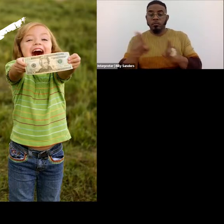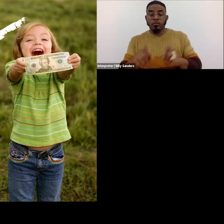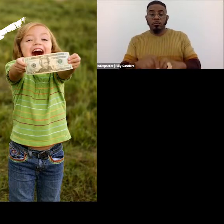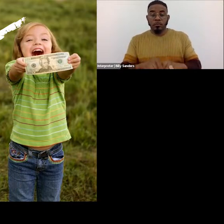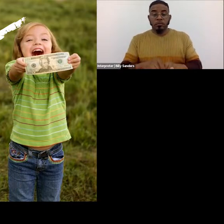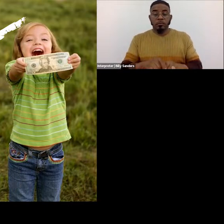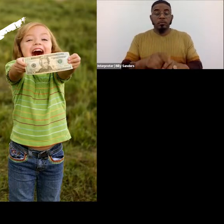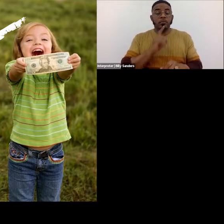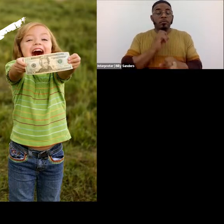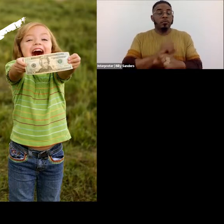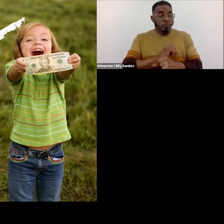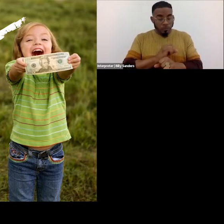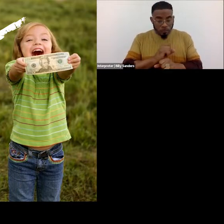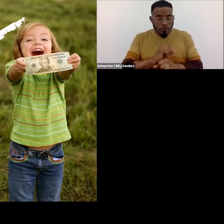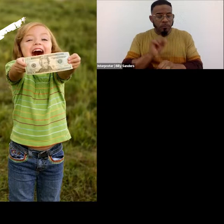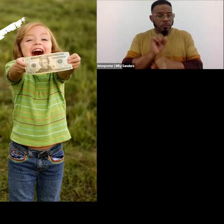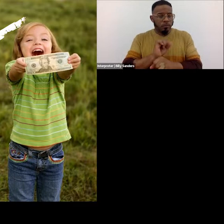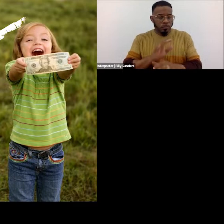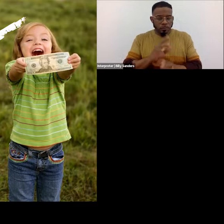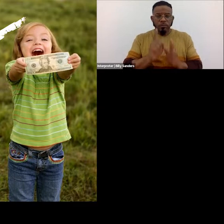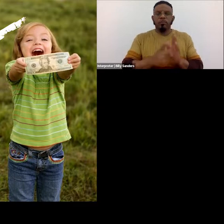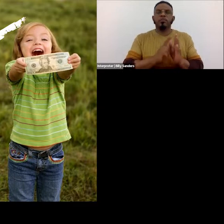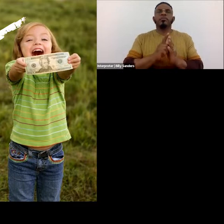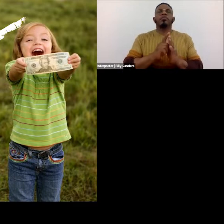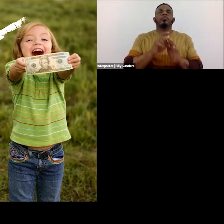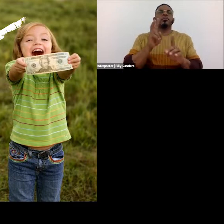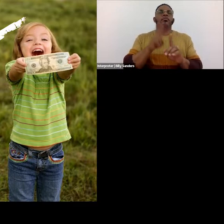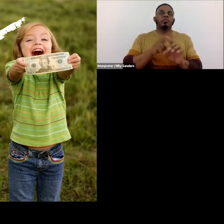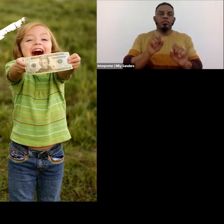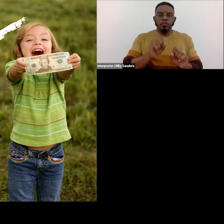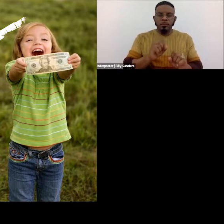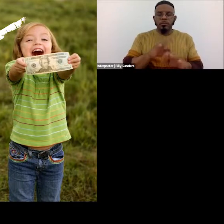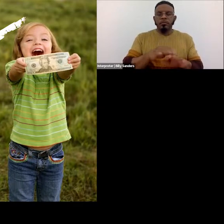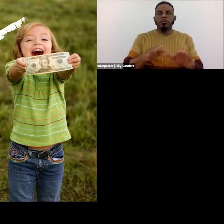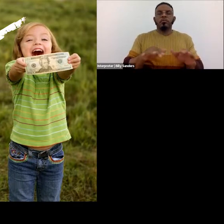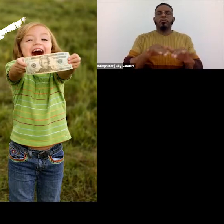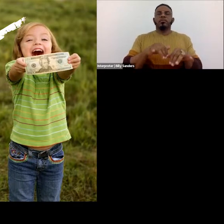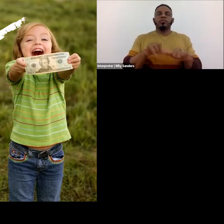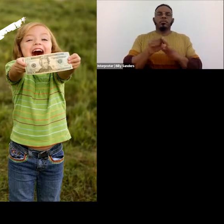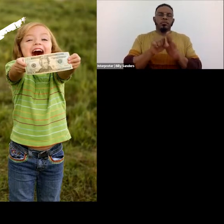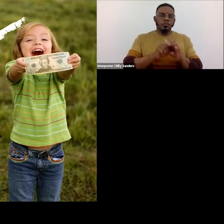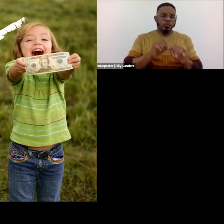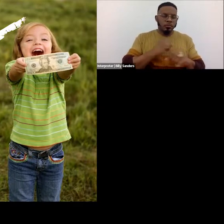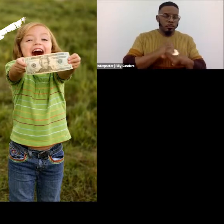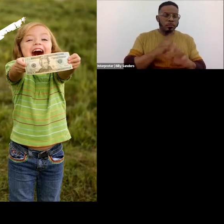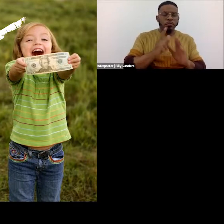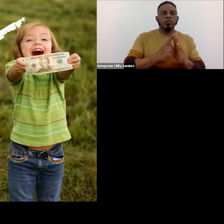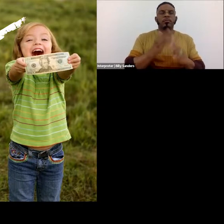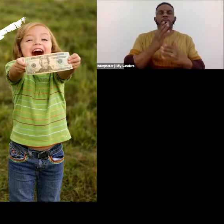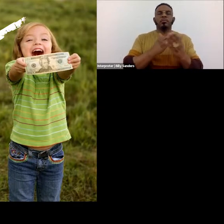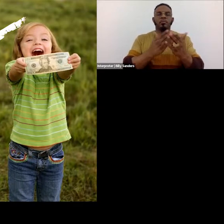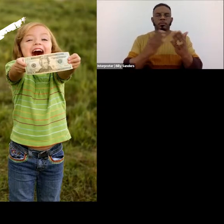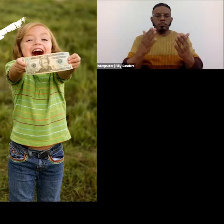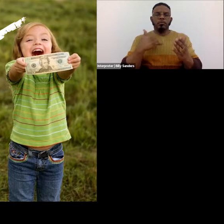It's really the employment hours, the applicable child state protection laws, and some of the things that I've talked about